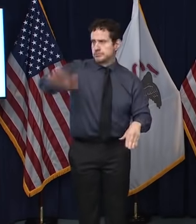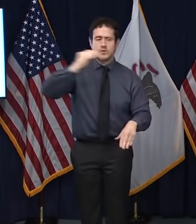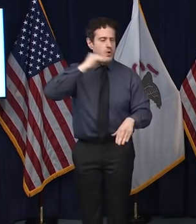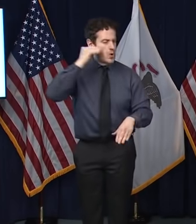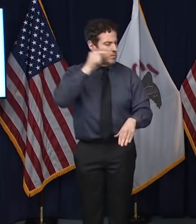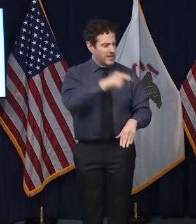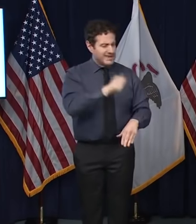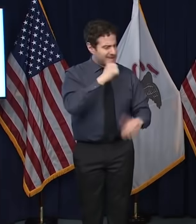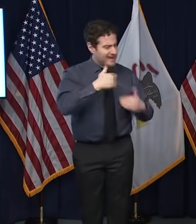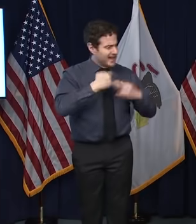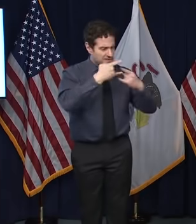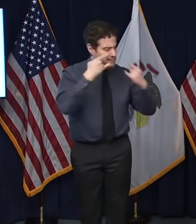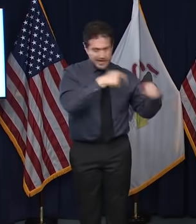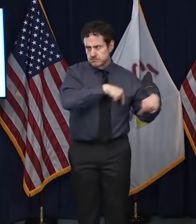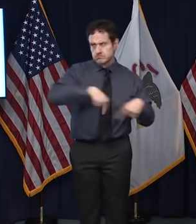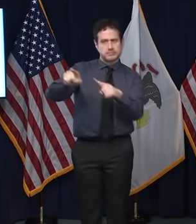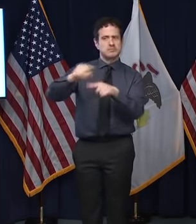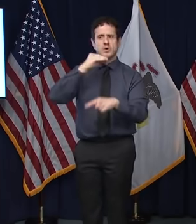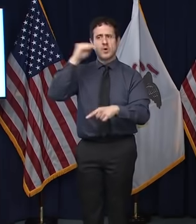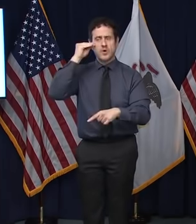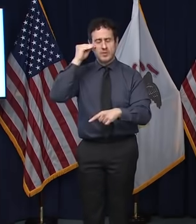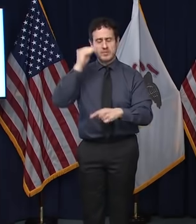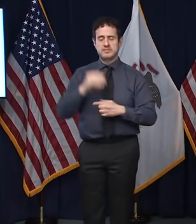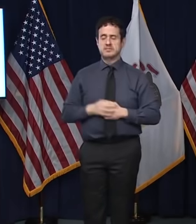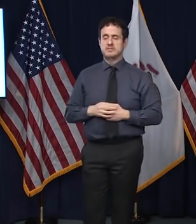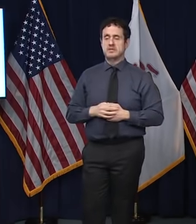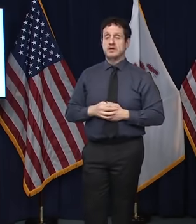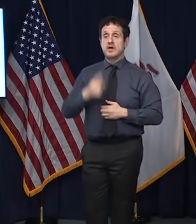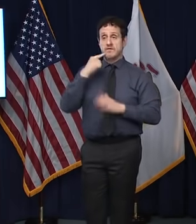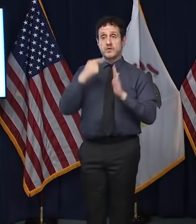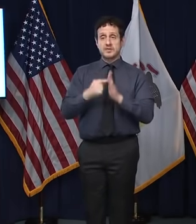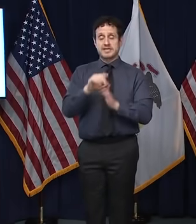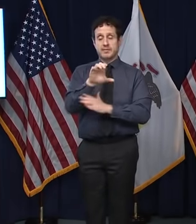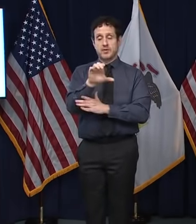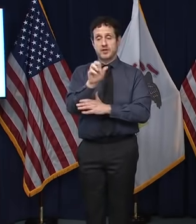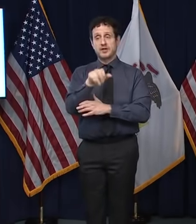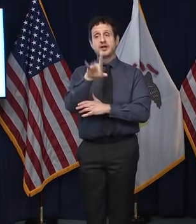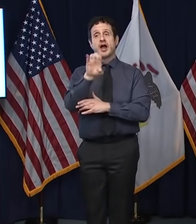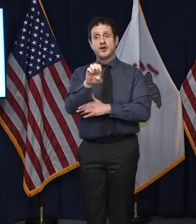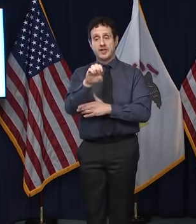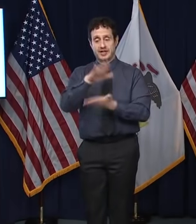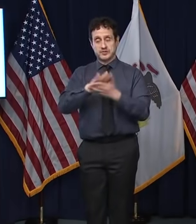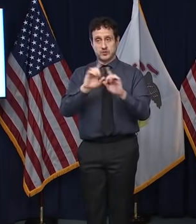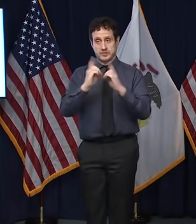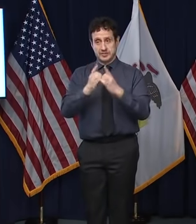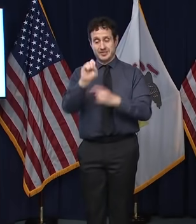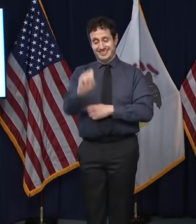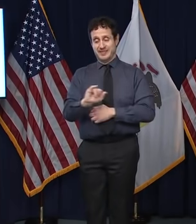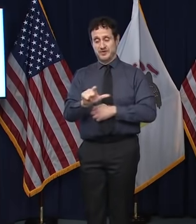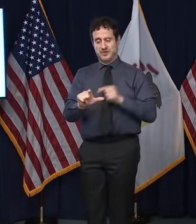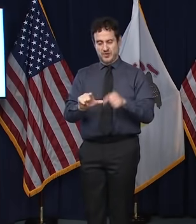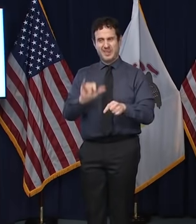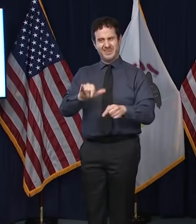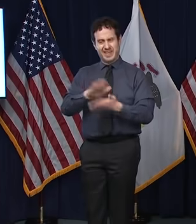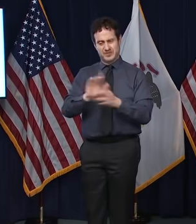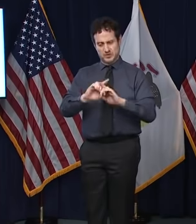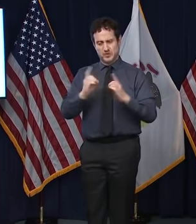being sent home because they weren't wearing masks This